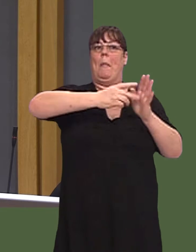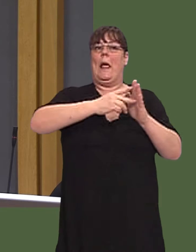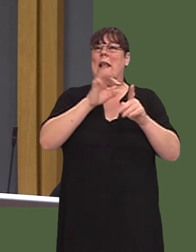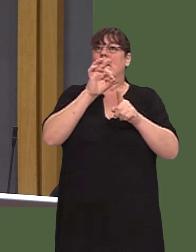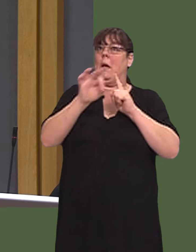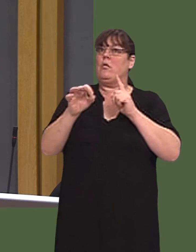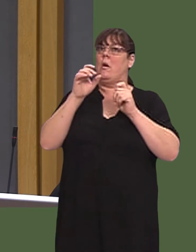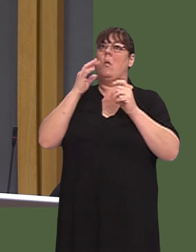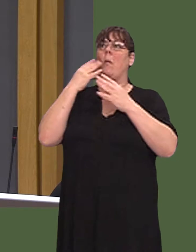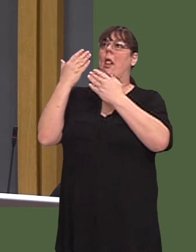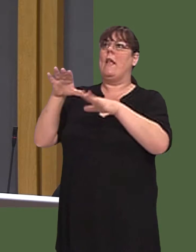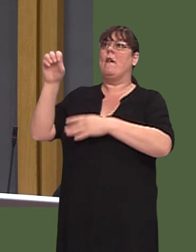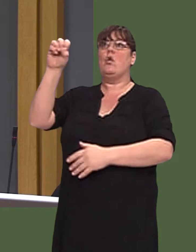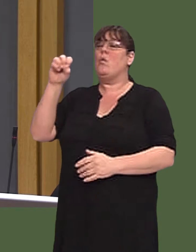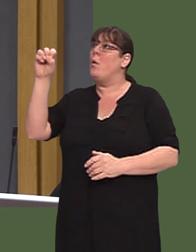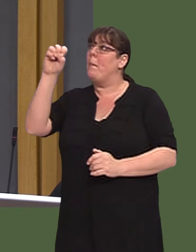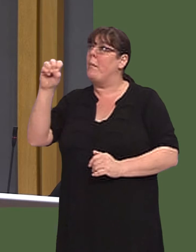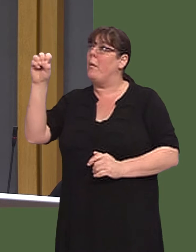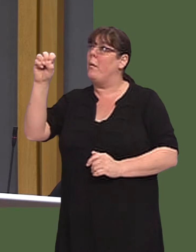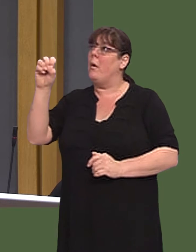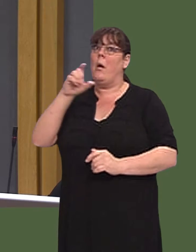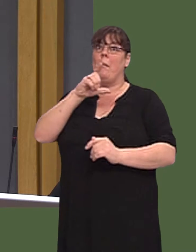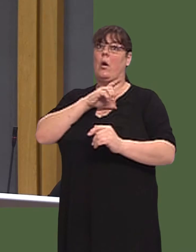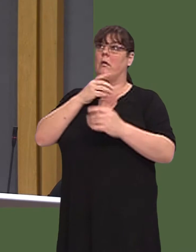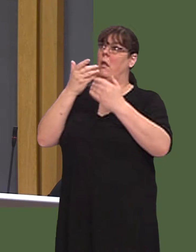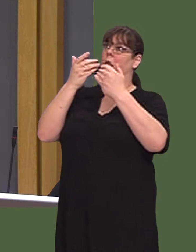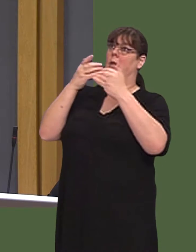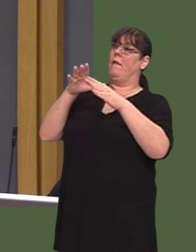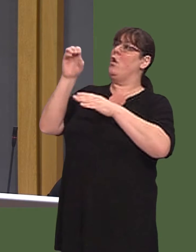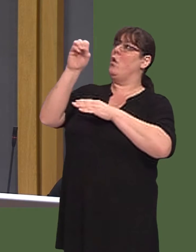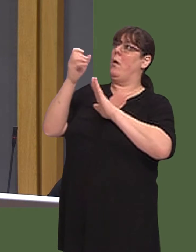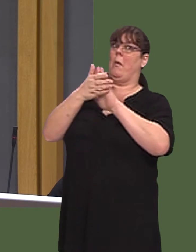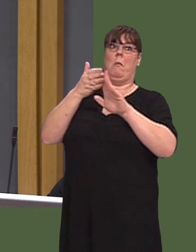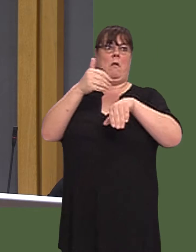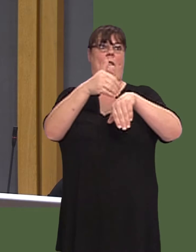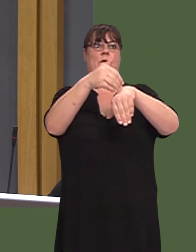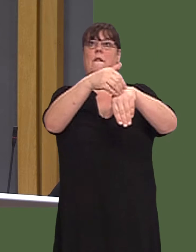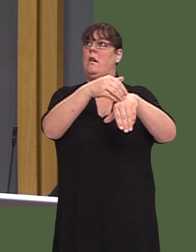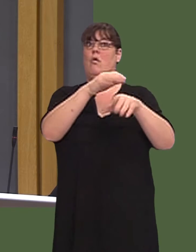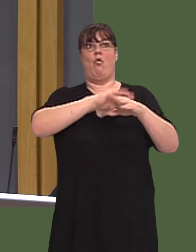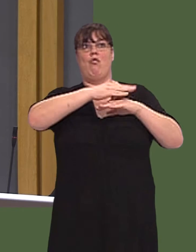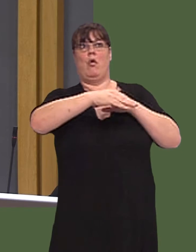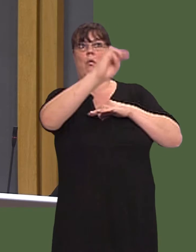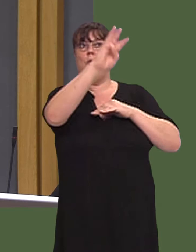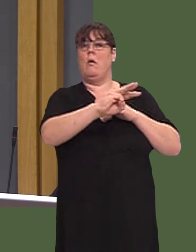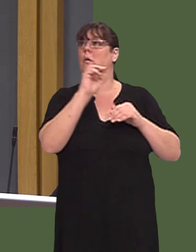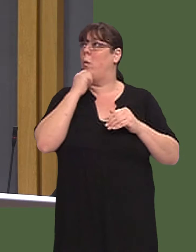the Brexit vote, as the impact of withdrawal is likely to be greater in rural Wales than elsewhere in the country?